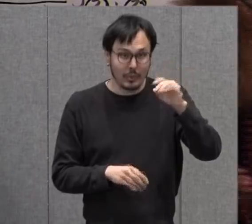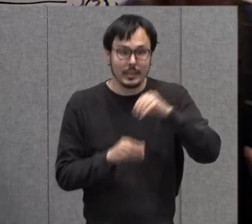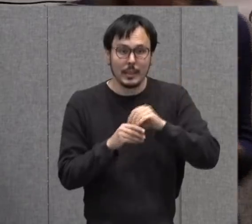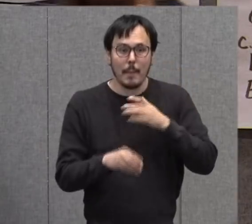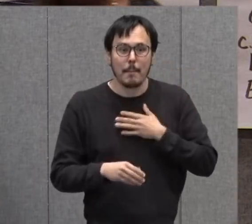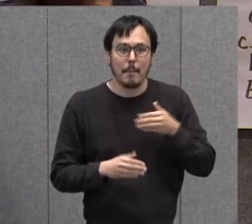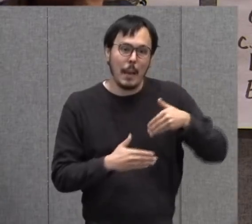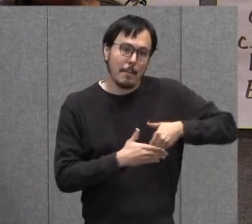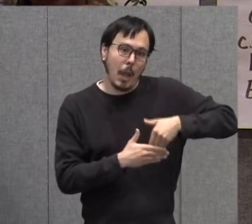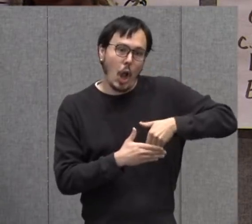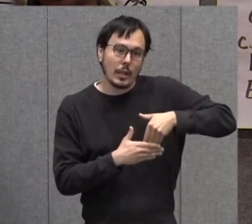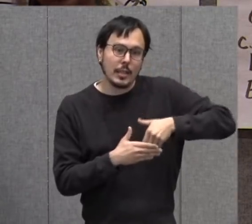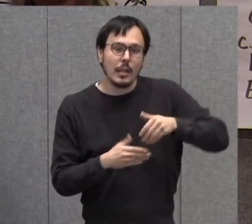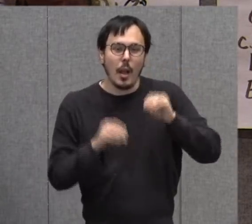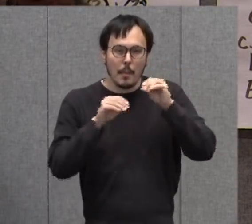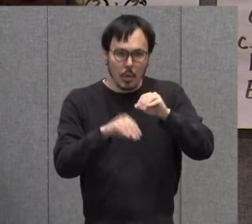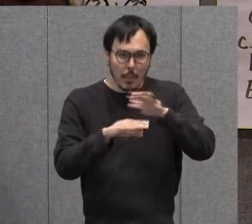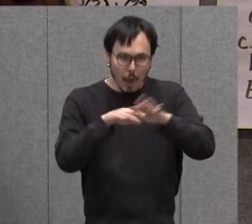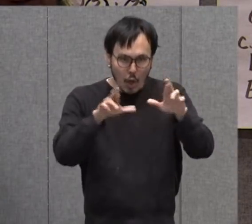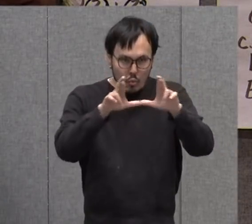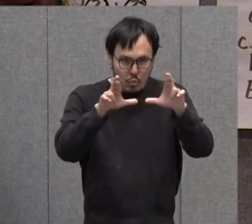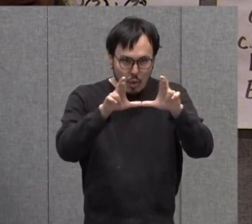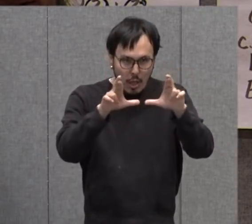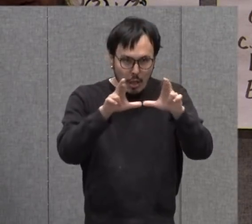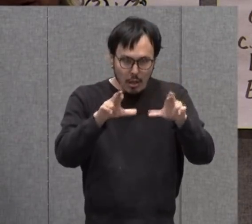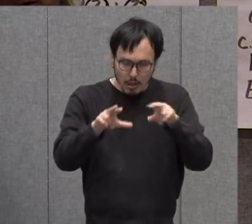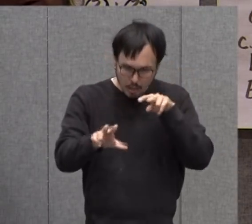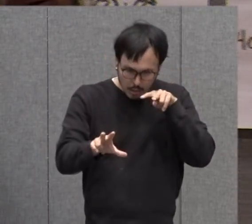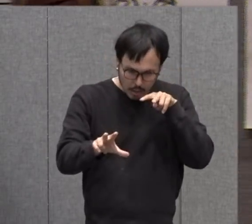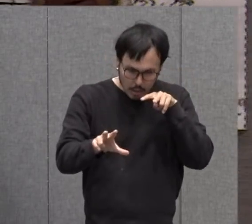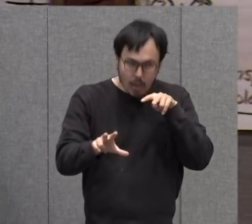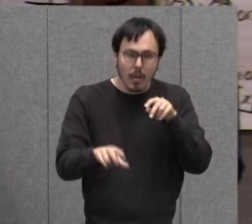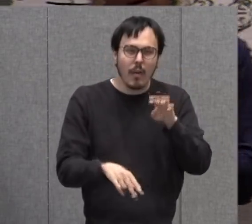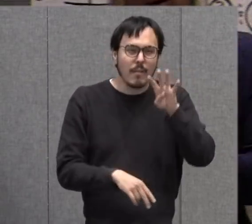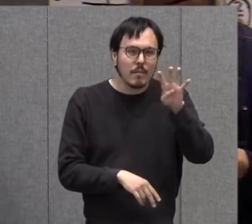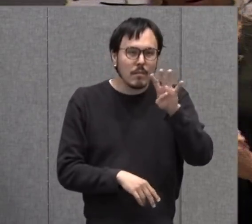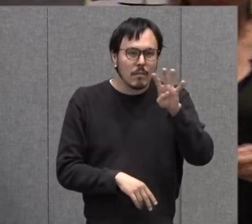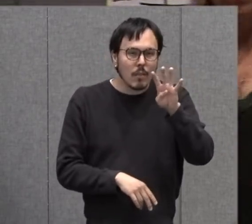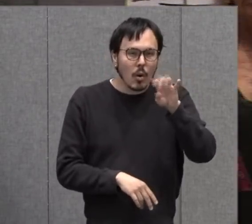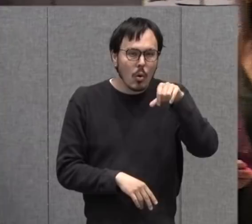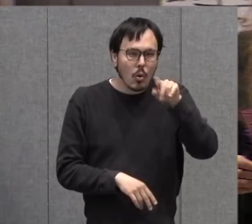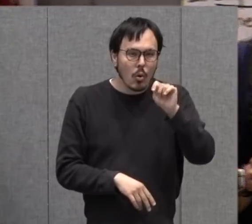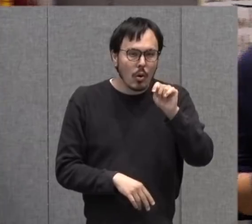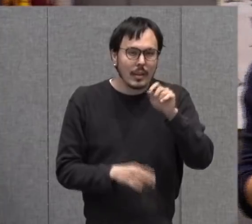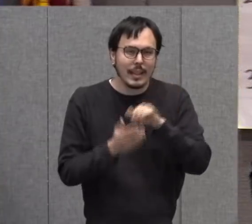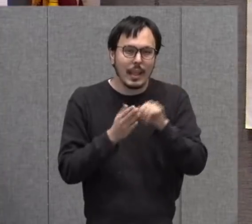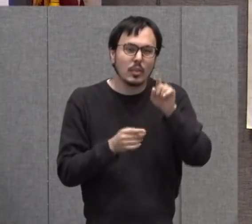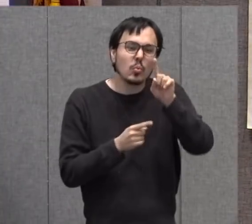and I put them up to a ruler and I realized, well, four quarters was about a quarter of an inch.